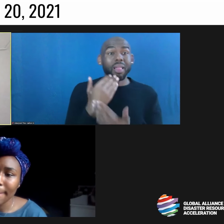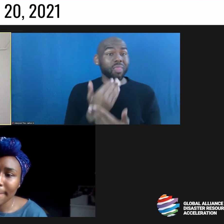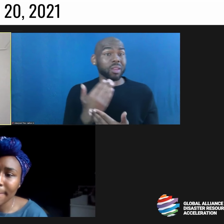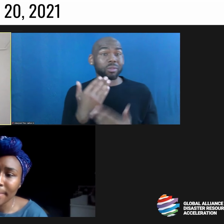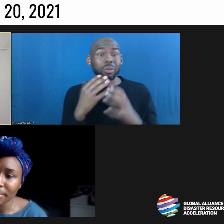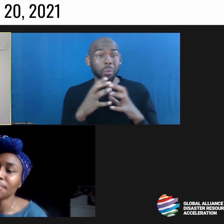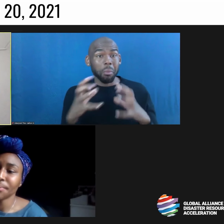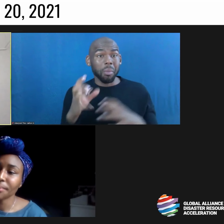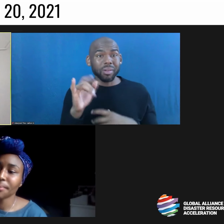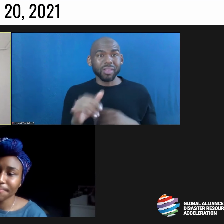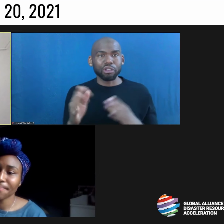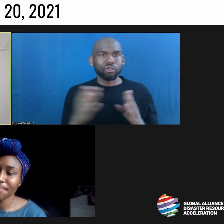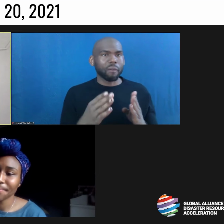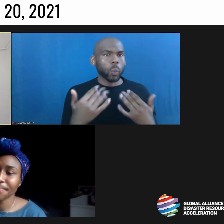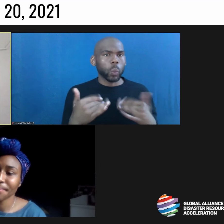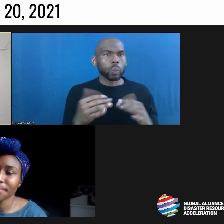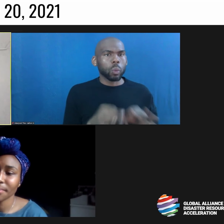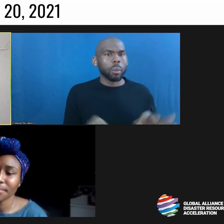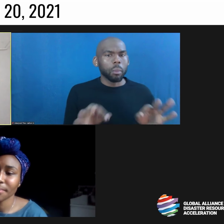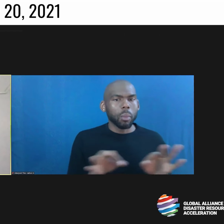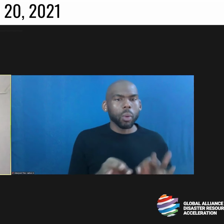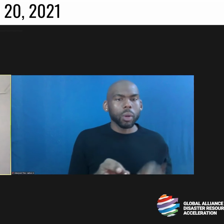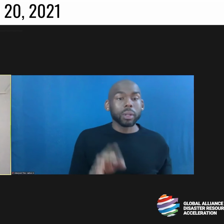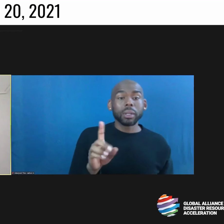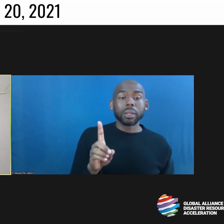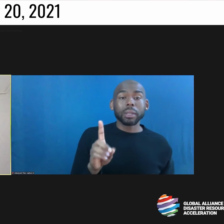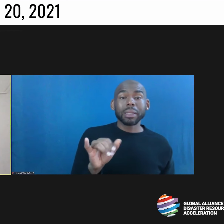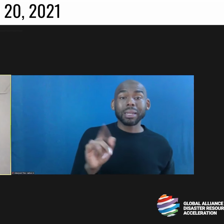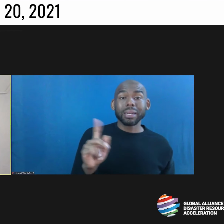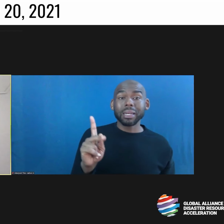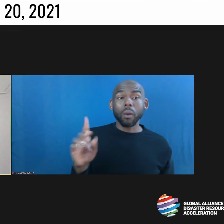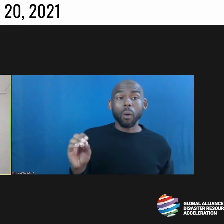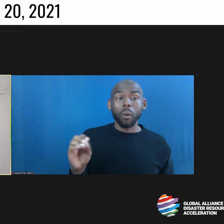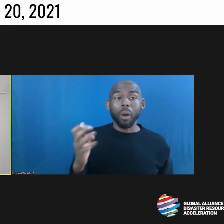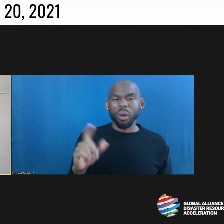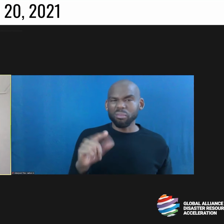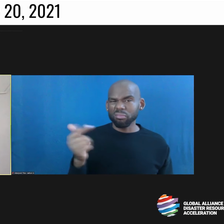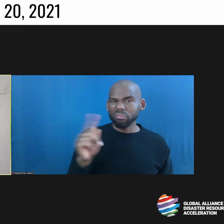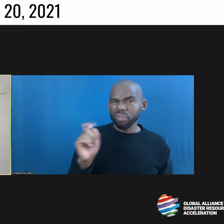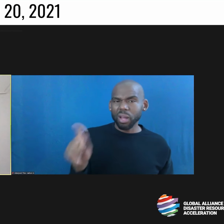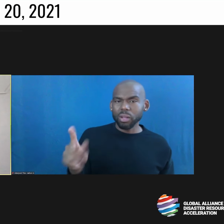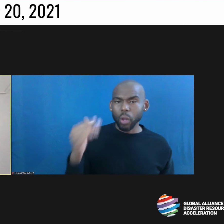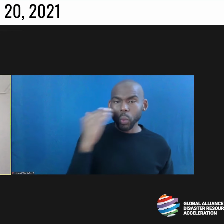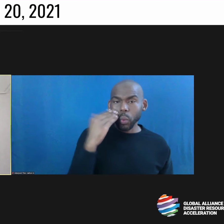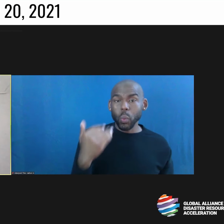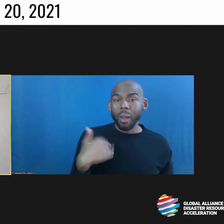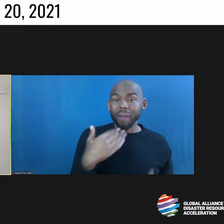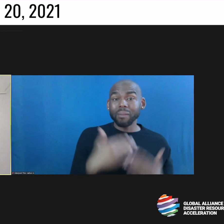Dikko, I want to turn to you because I know that you have some thoughts on this specifically